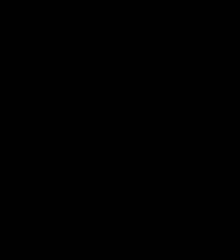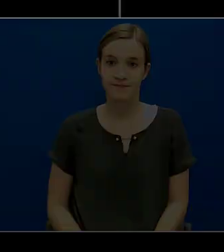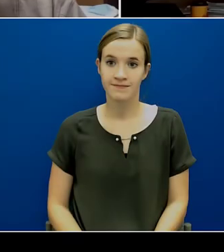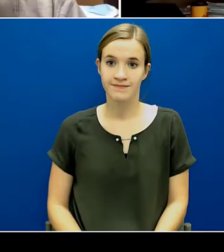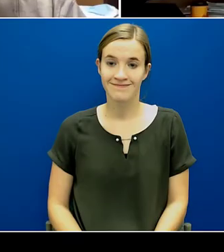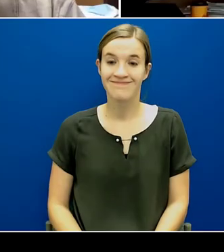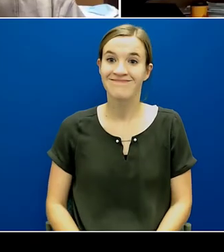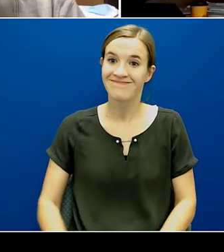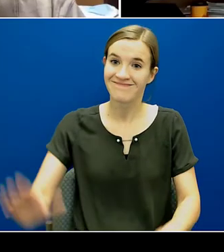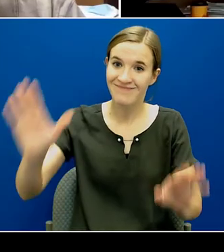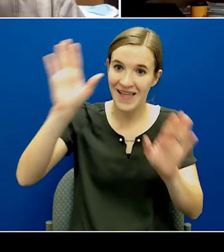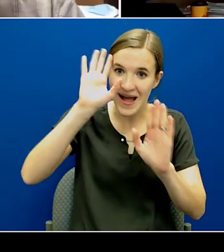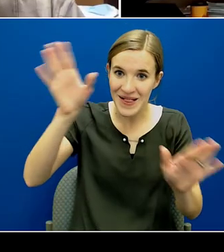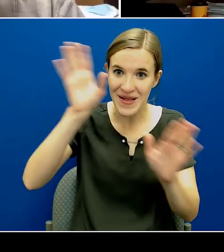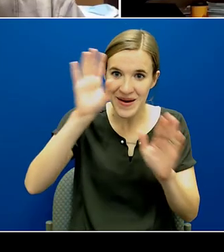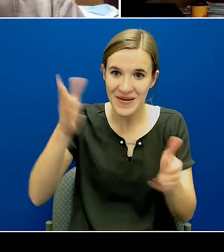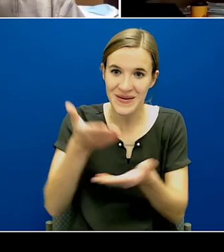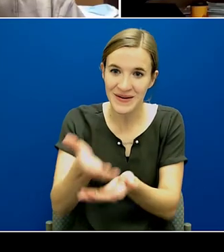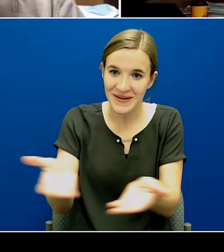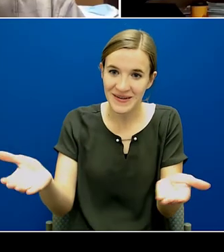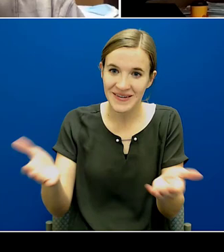Mark: So Hello, everyone. Good to see you